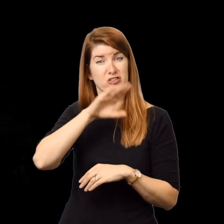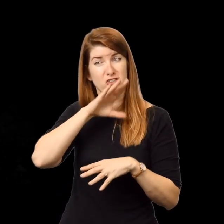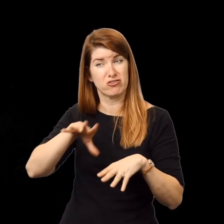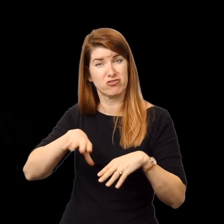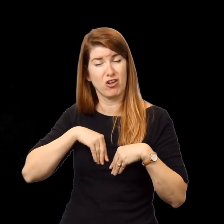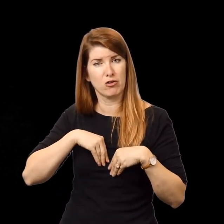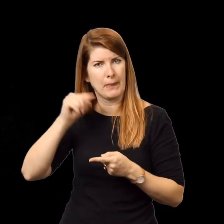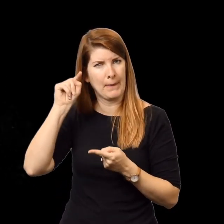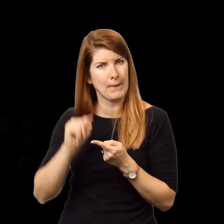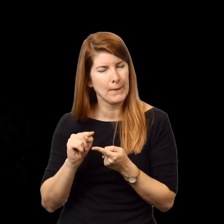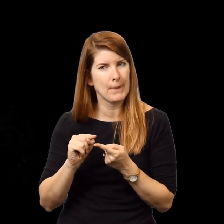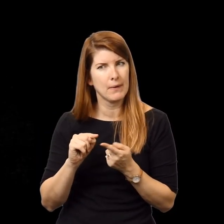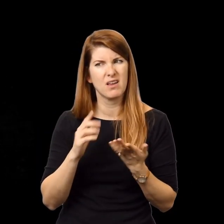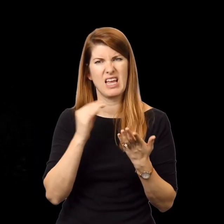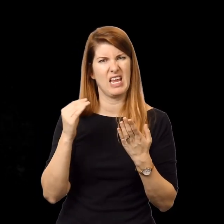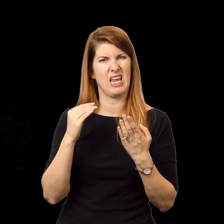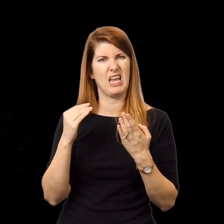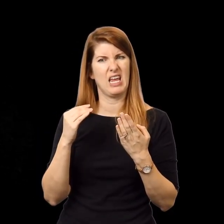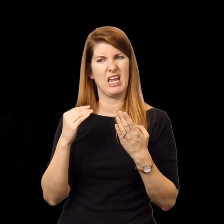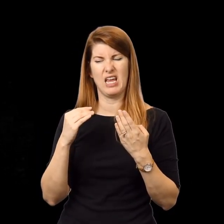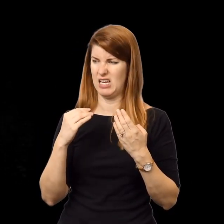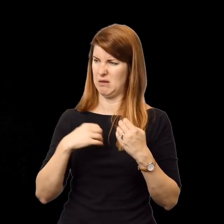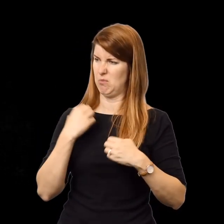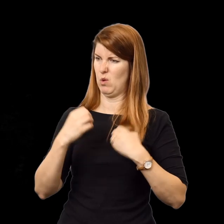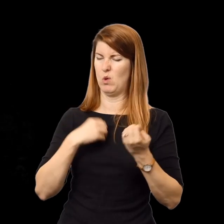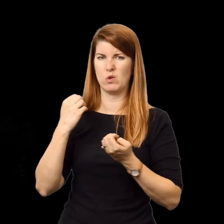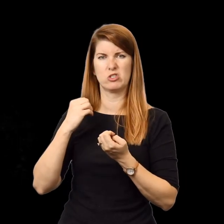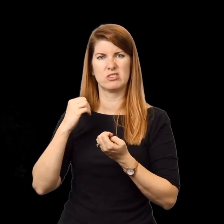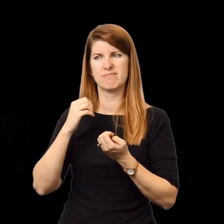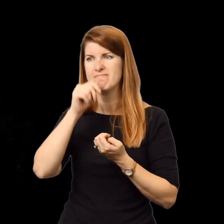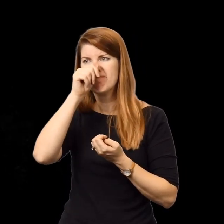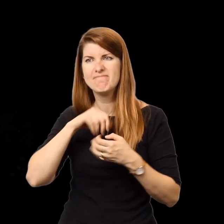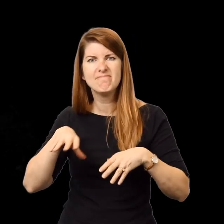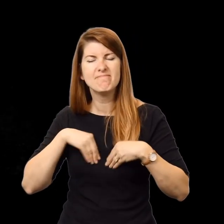low frustration tolerance, and low emotional tolerance,